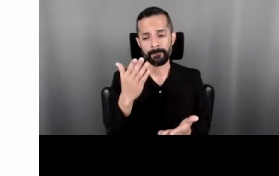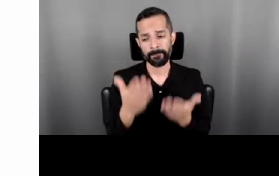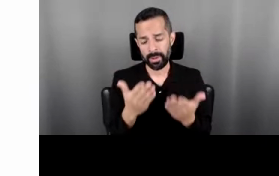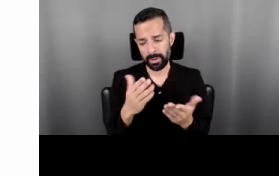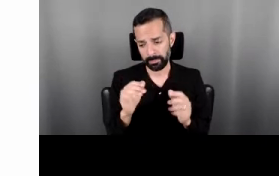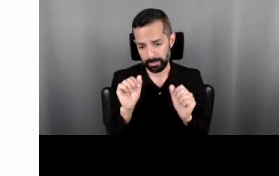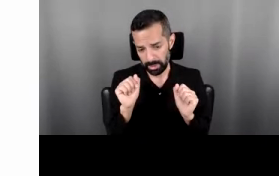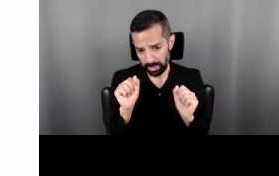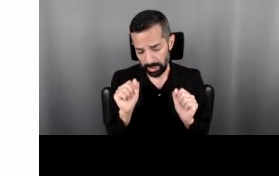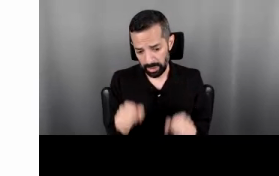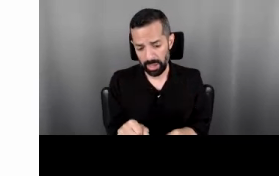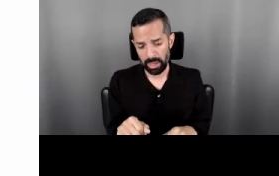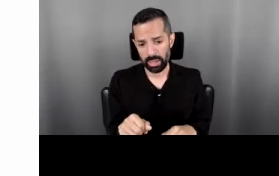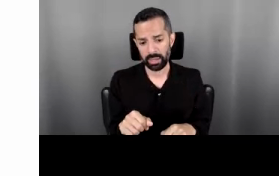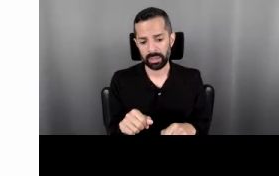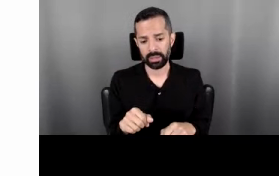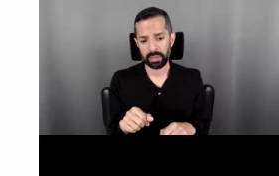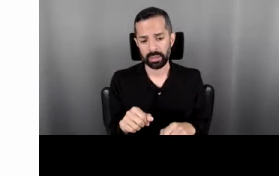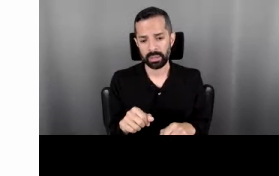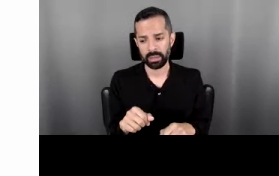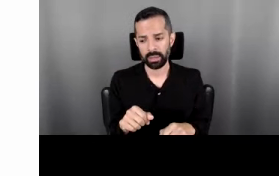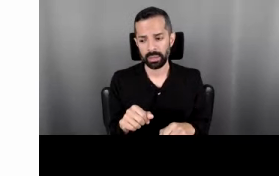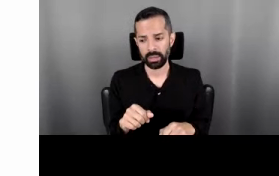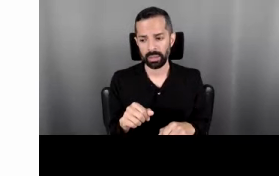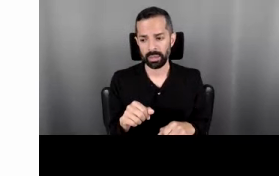there are certain areas of the prompt that don't